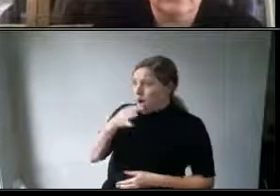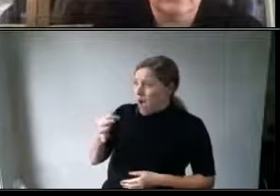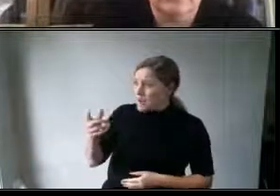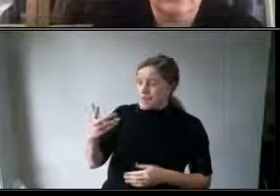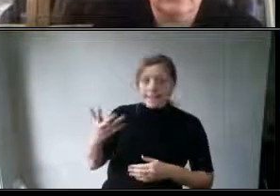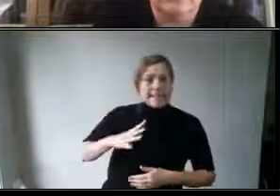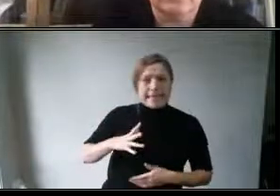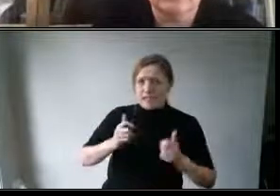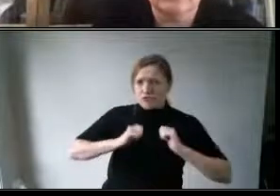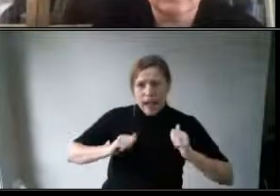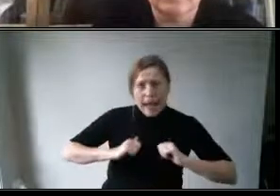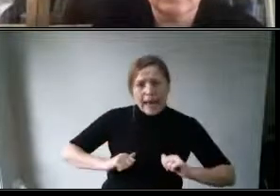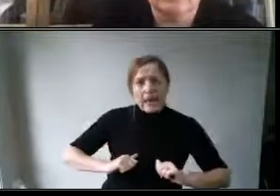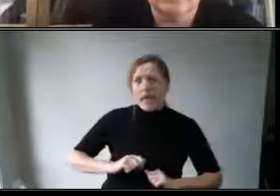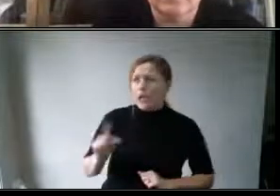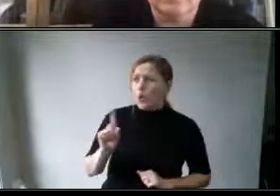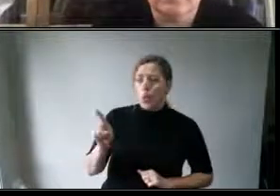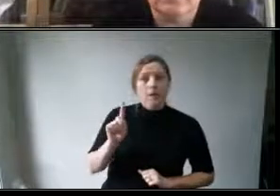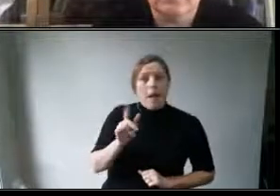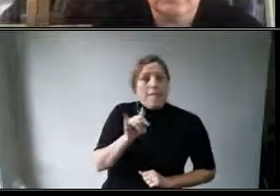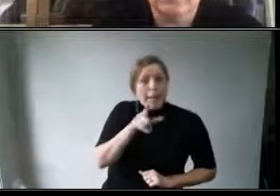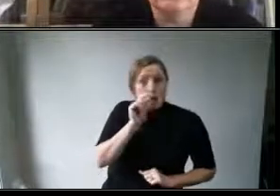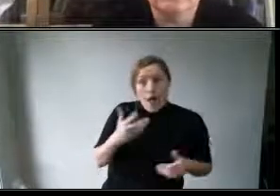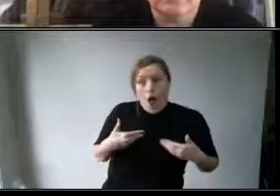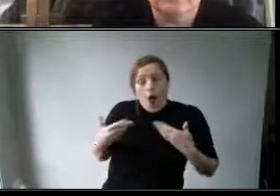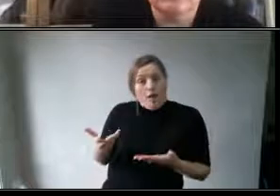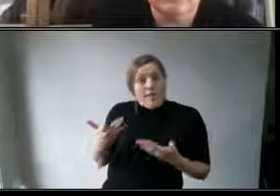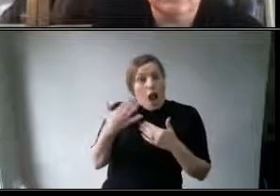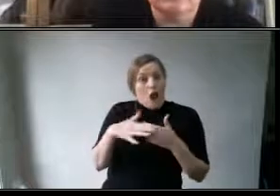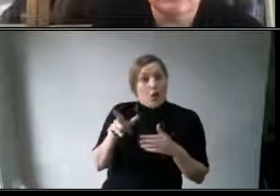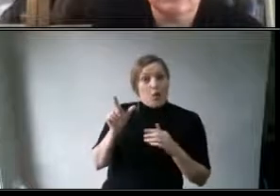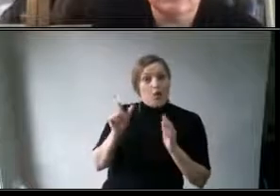three or four and they might select one or two or you know they might come up with ideas that